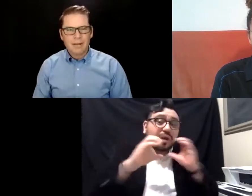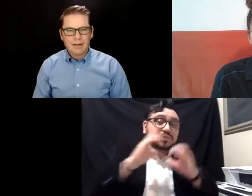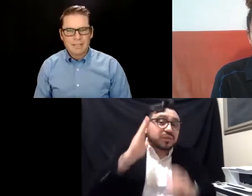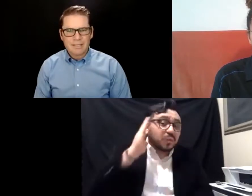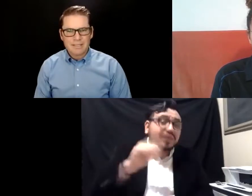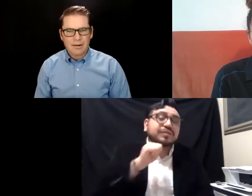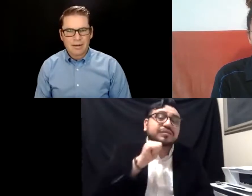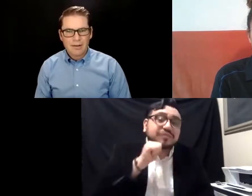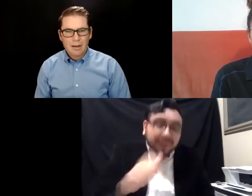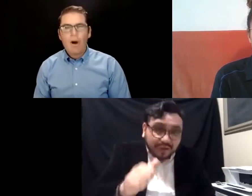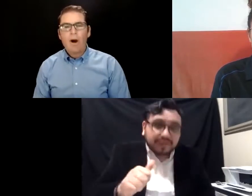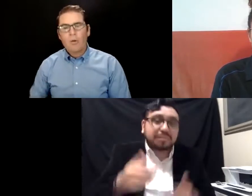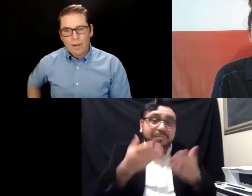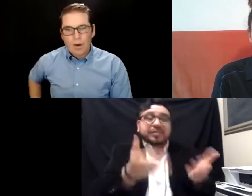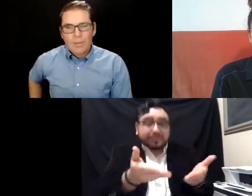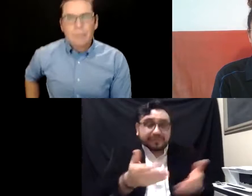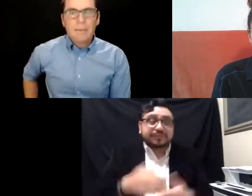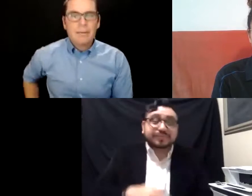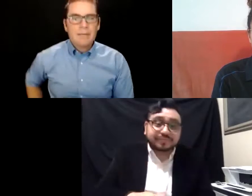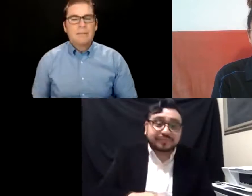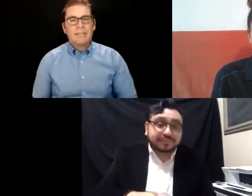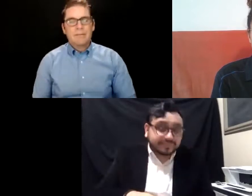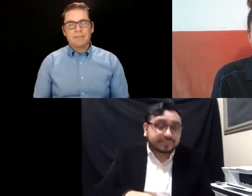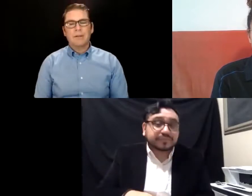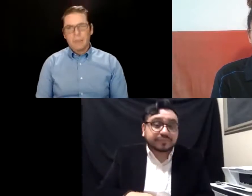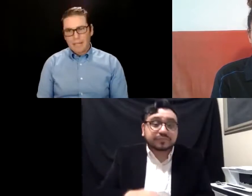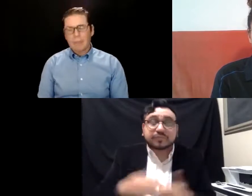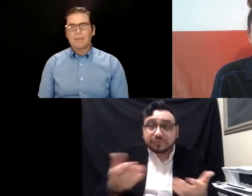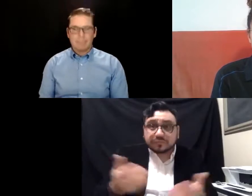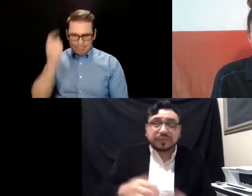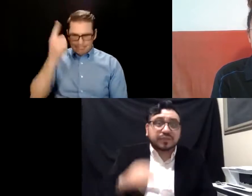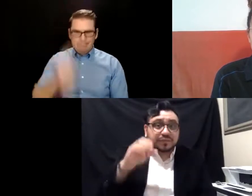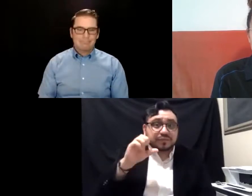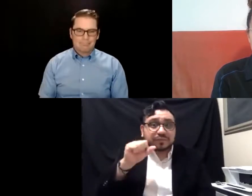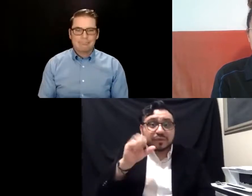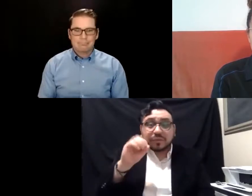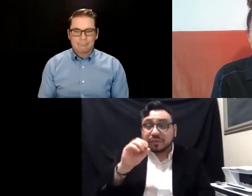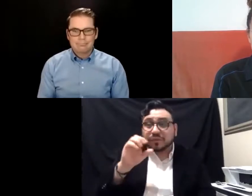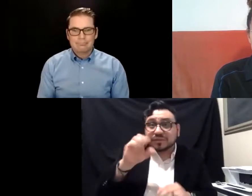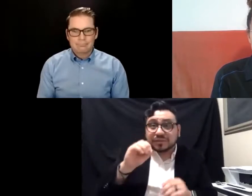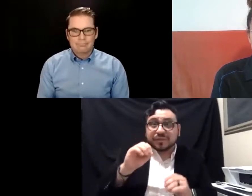Interpreter had a question, Sorry, Oh Oh, they [Ruiz] It was difficult to communicate with them.